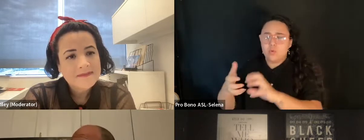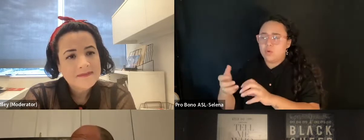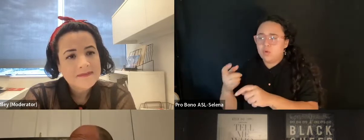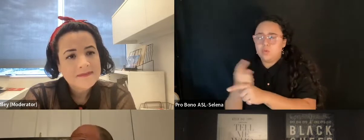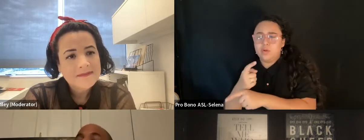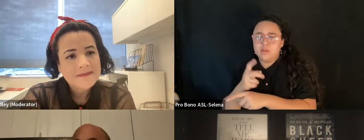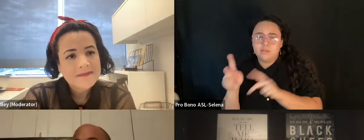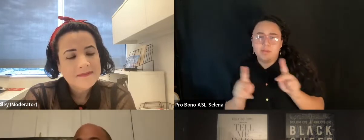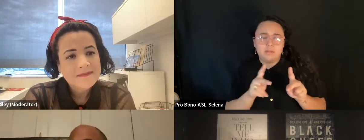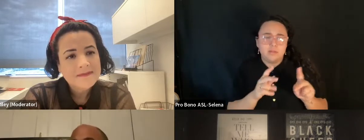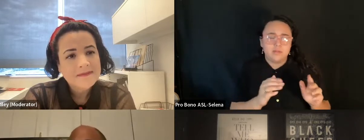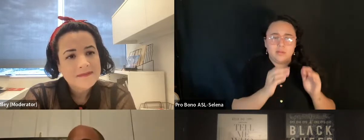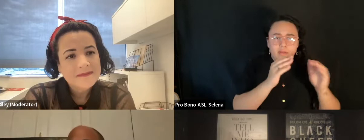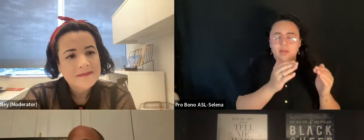and that, you know?